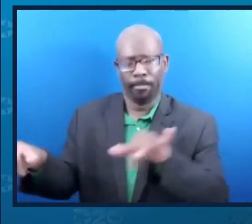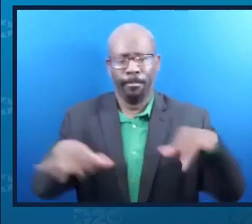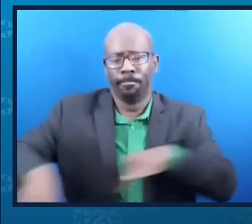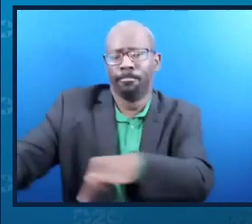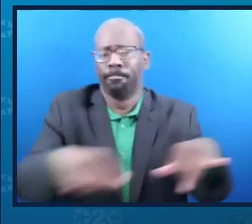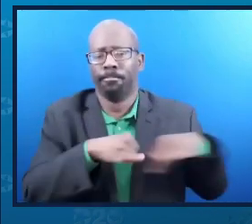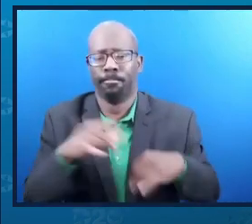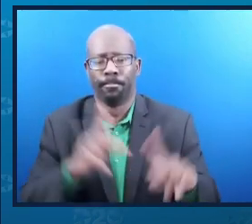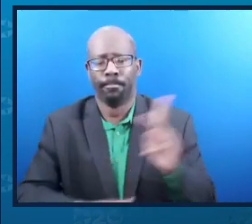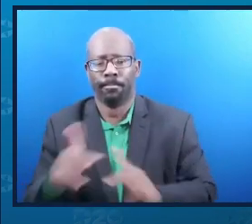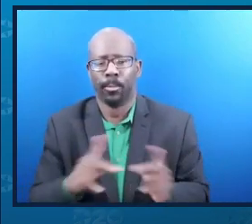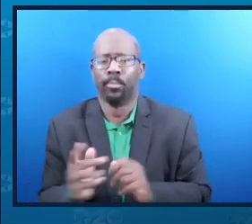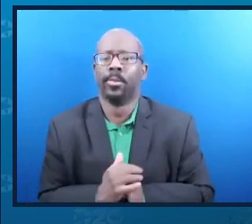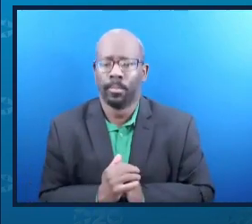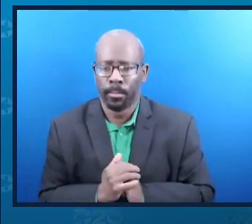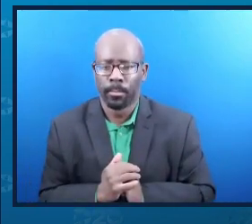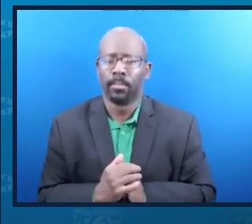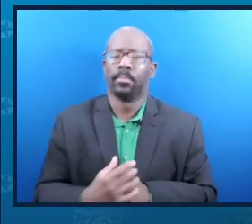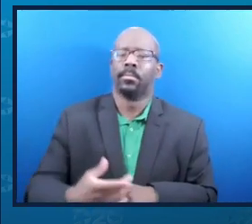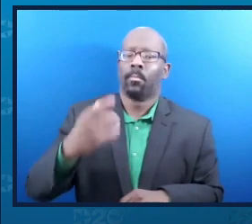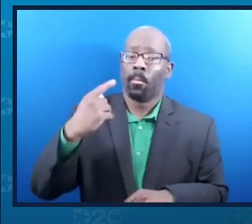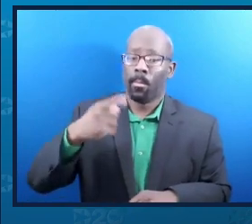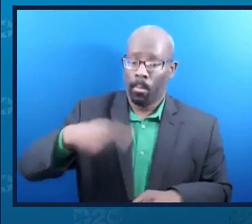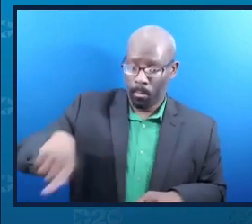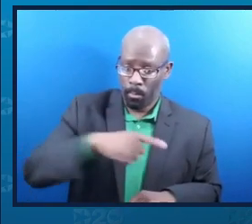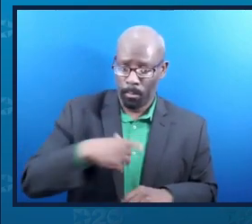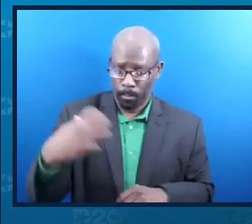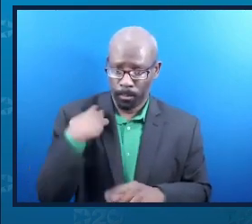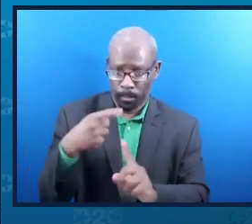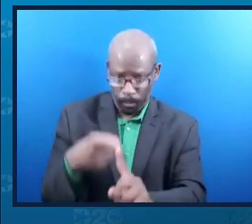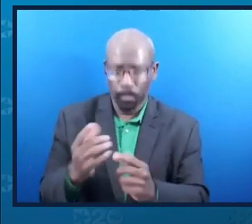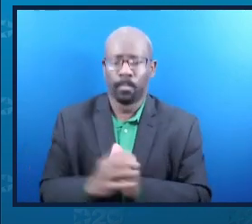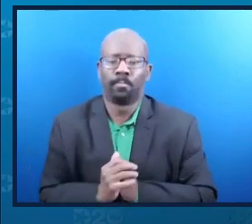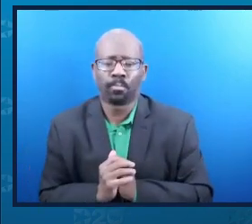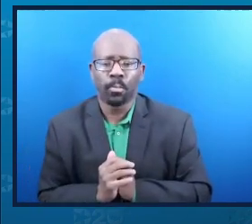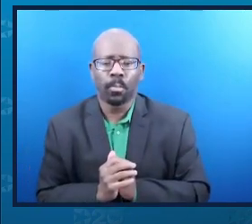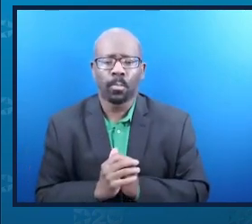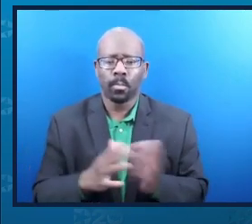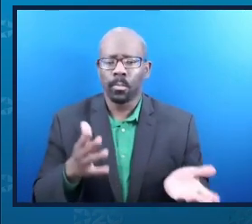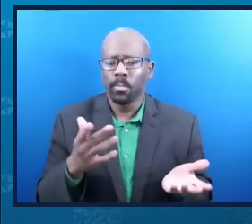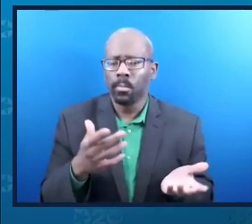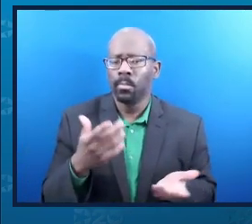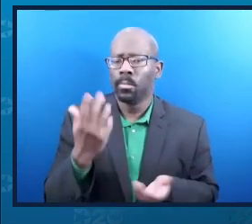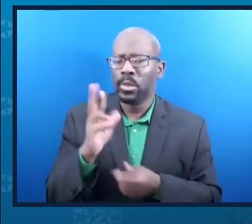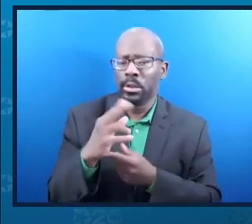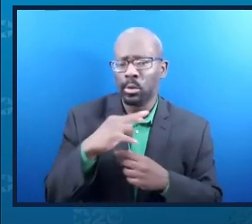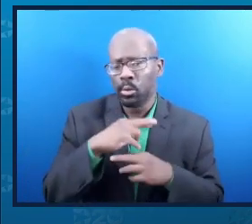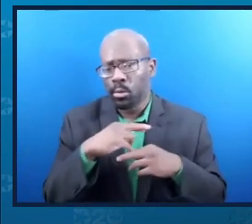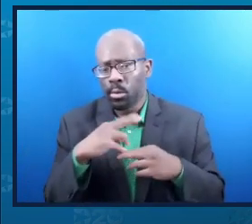WOMEN OF OUR MILITARY,WHO ARE WILLING TO RISK EVERYTHING TO